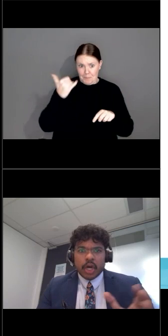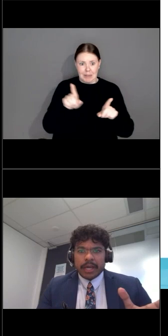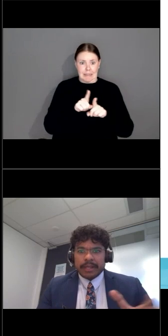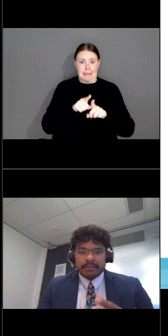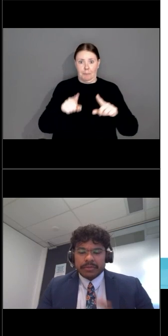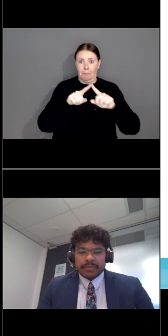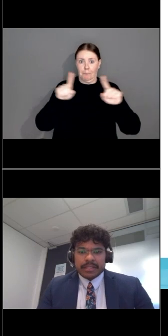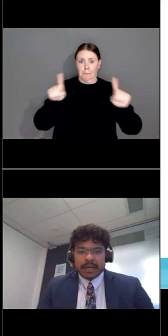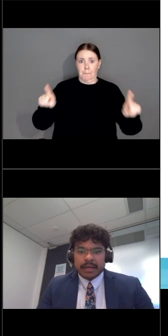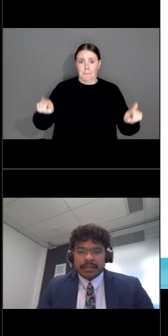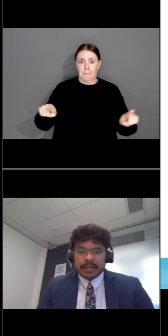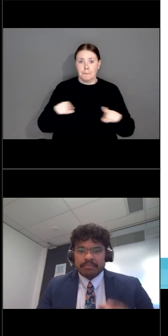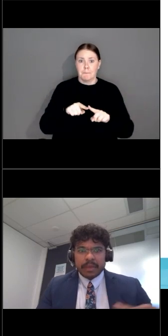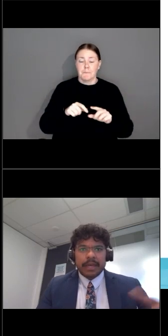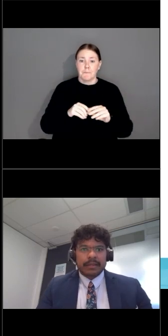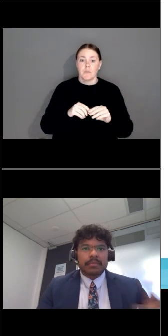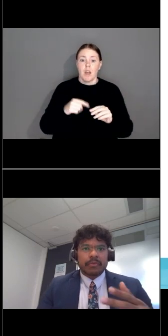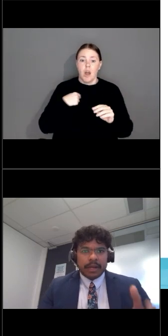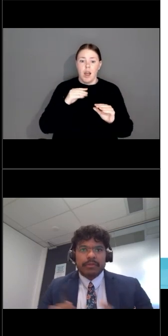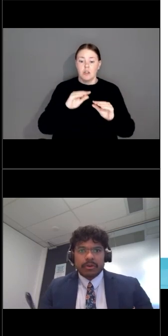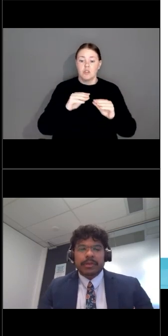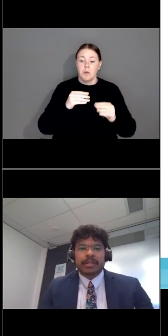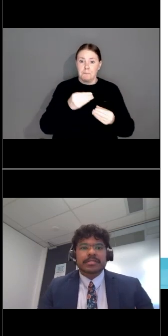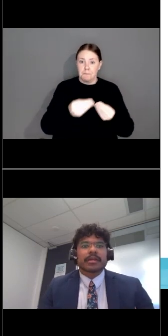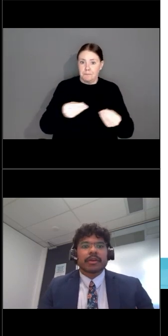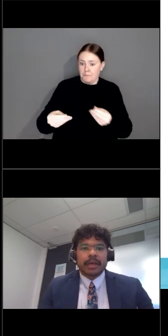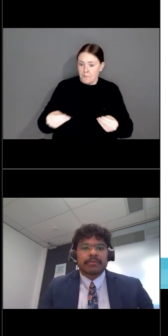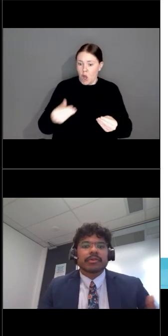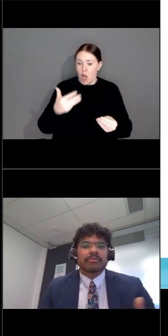nine out of all of these cards and I handed them around the room and I just said okay if you can